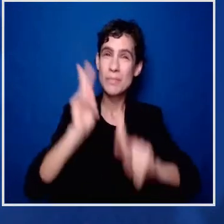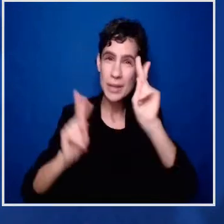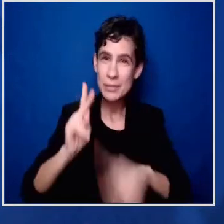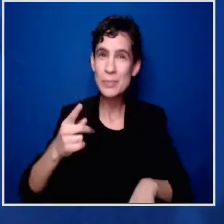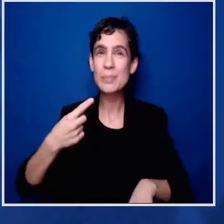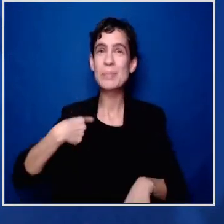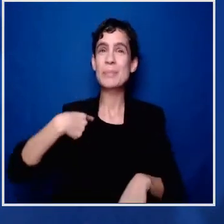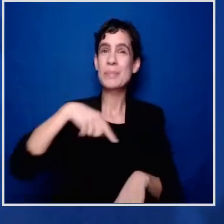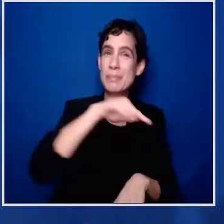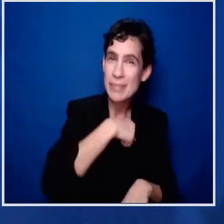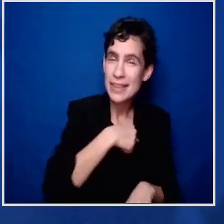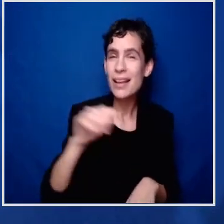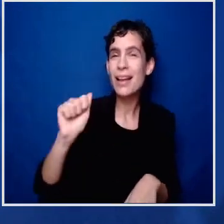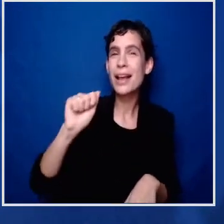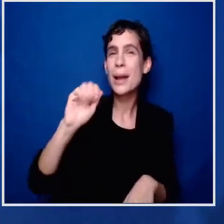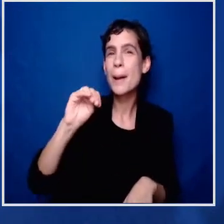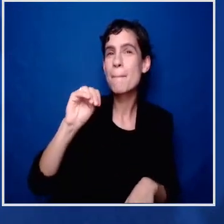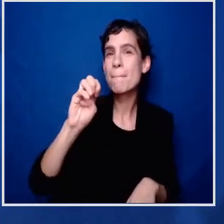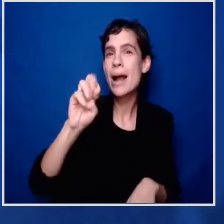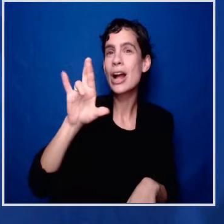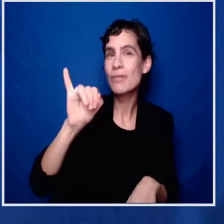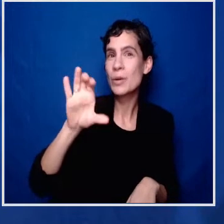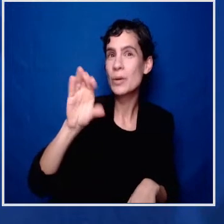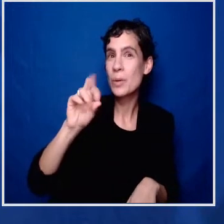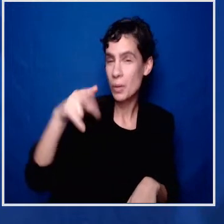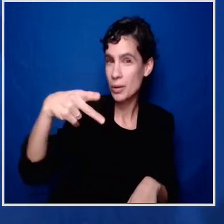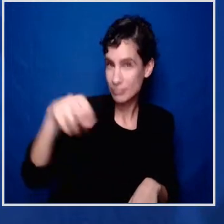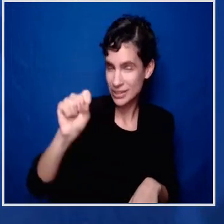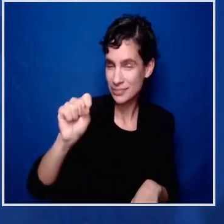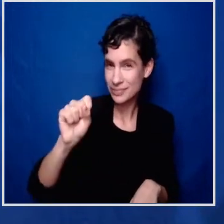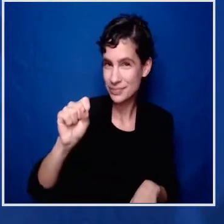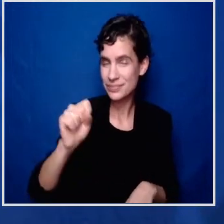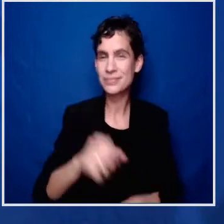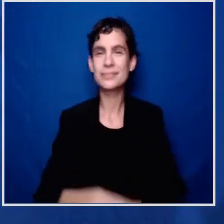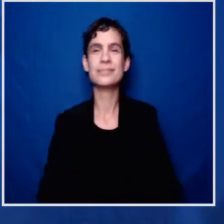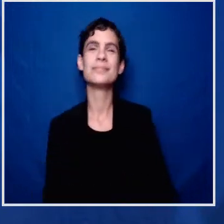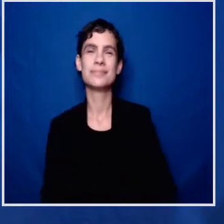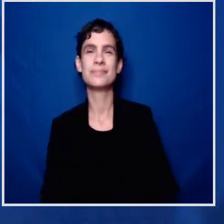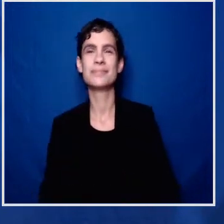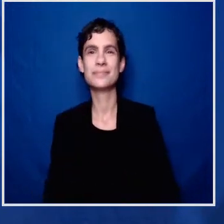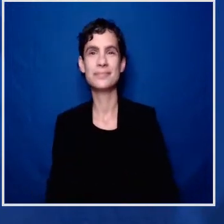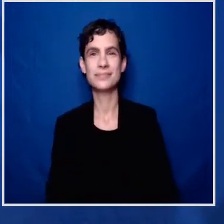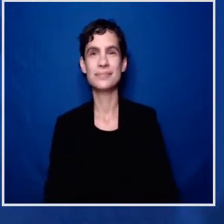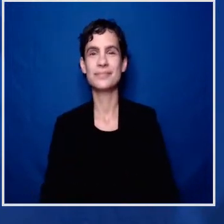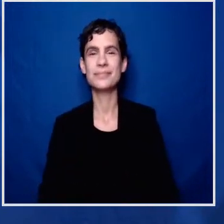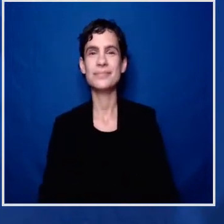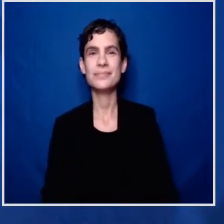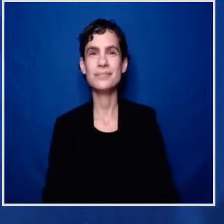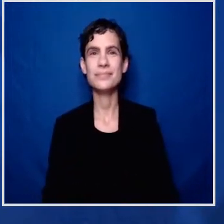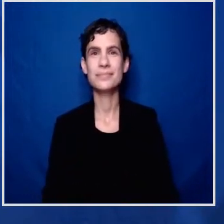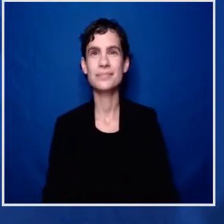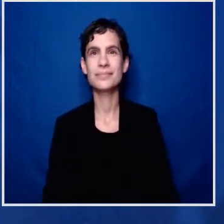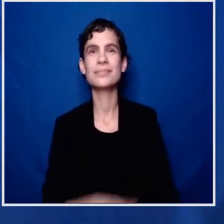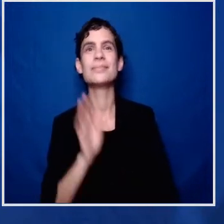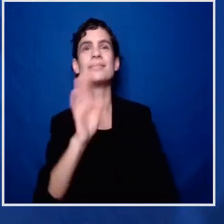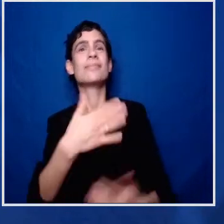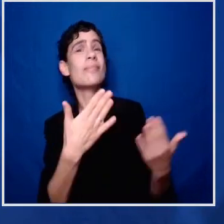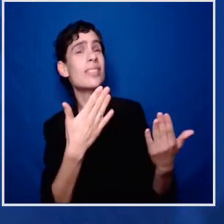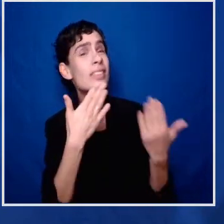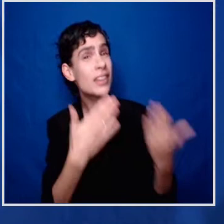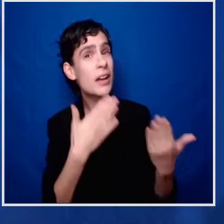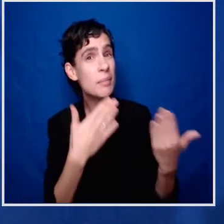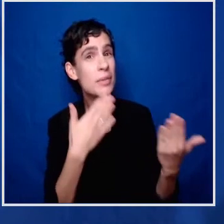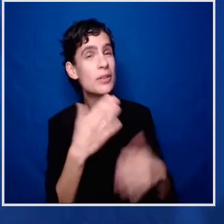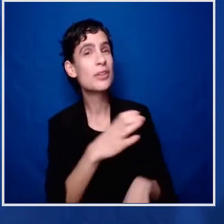AMERICA.